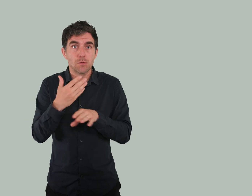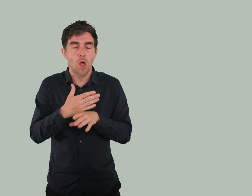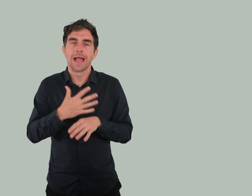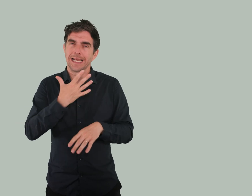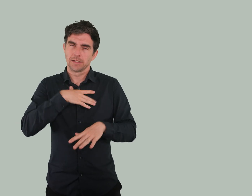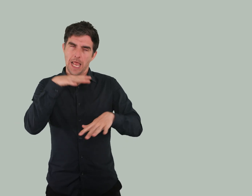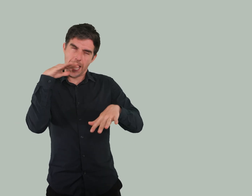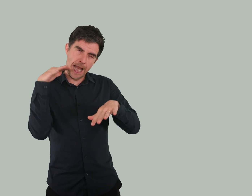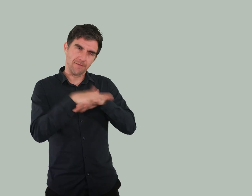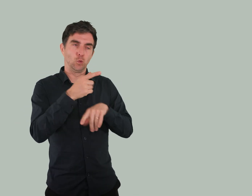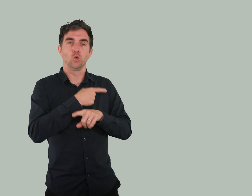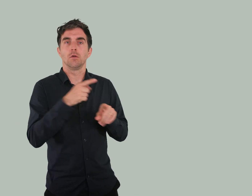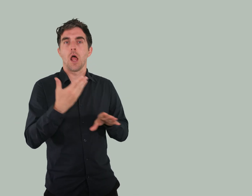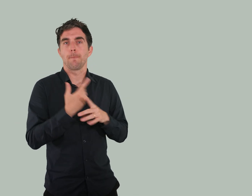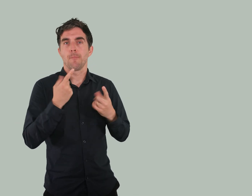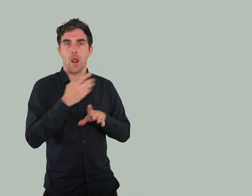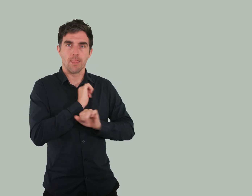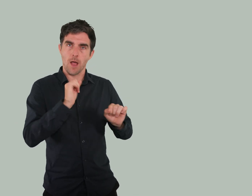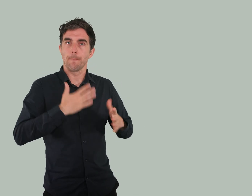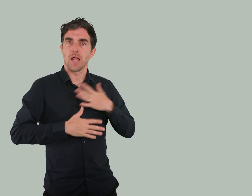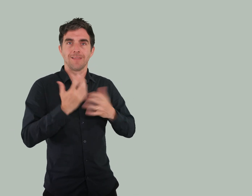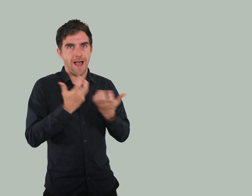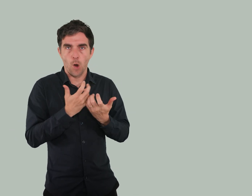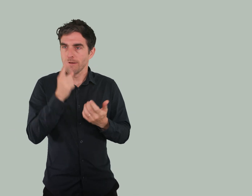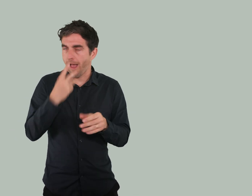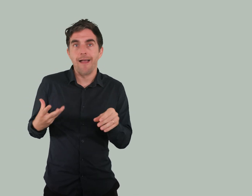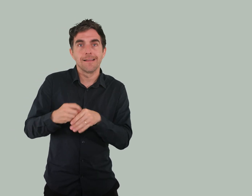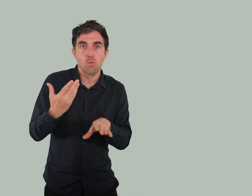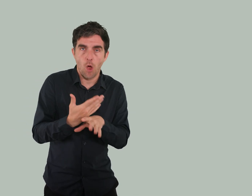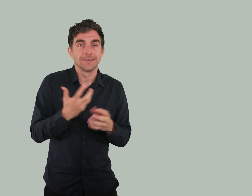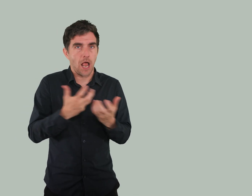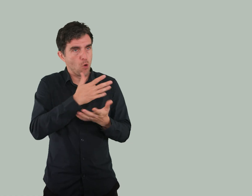it will need to influence employers’ behaviour, entry routes,